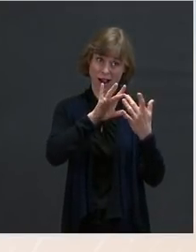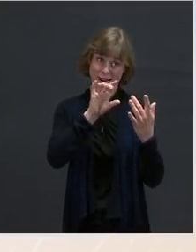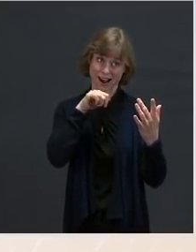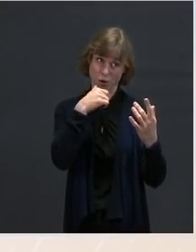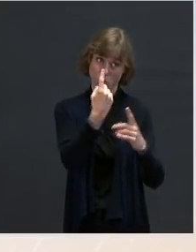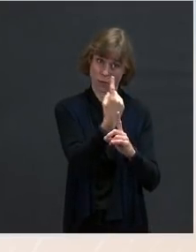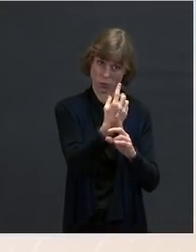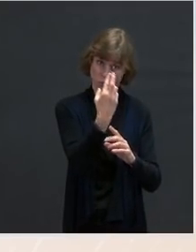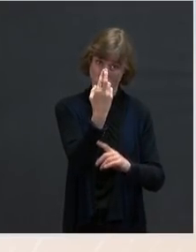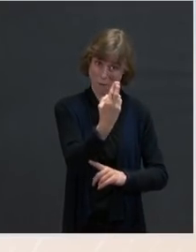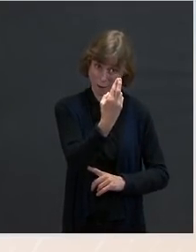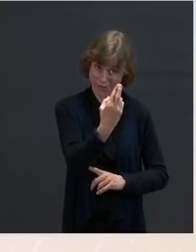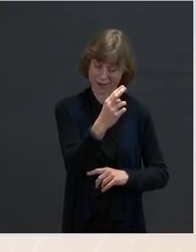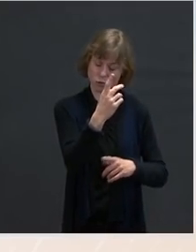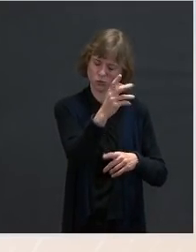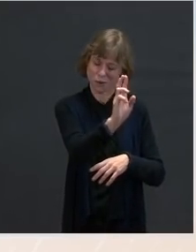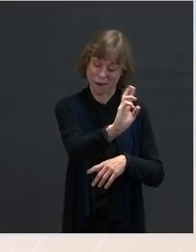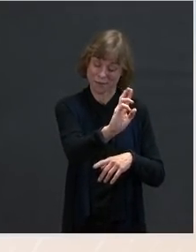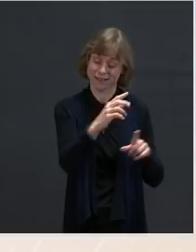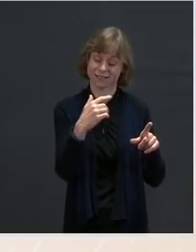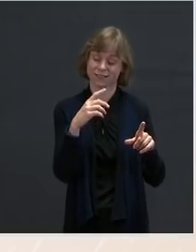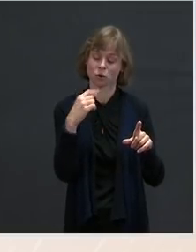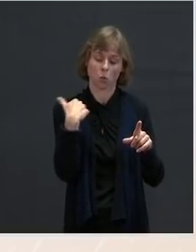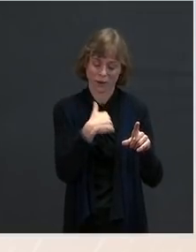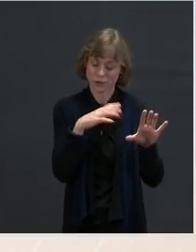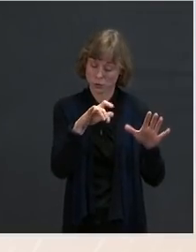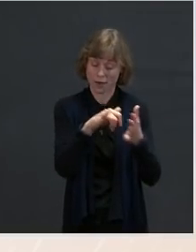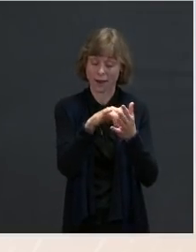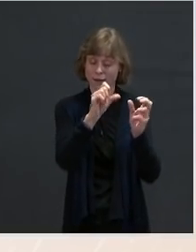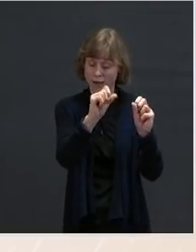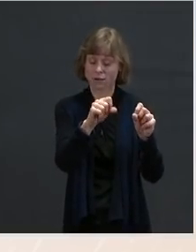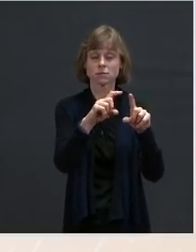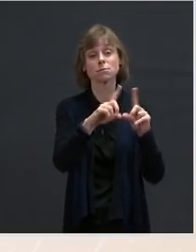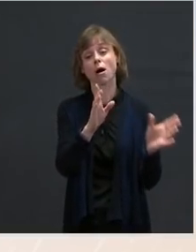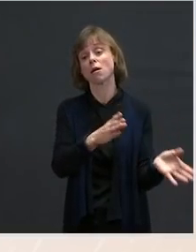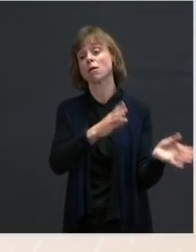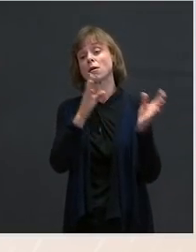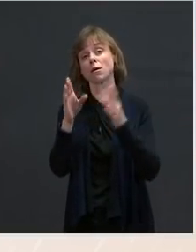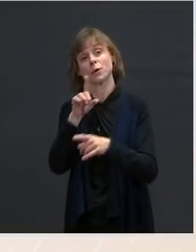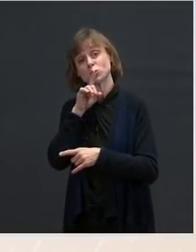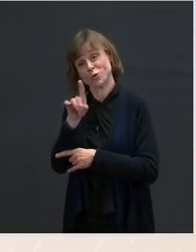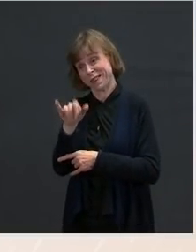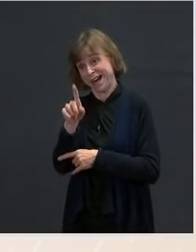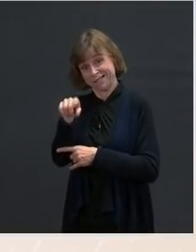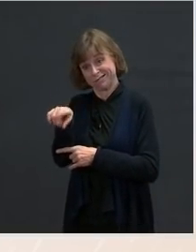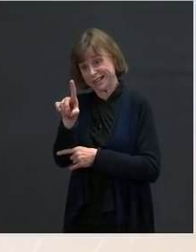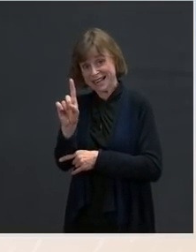and all of our nominees do as well -- but also ensuring that Democrats who have questions,